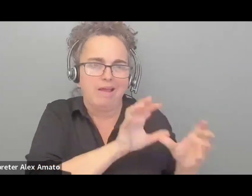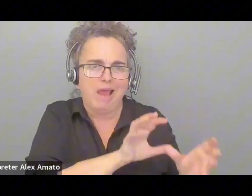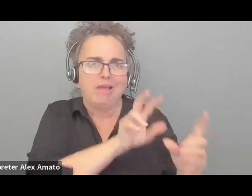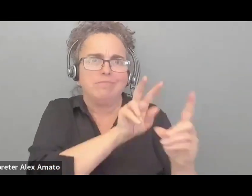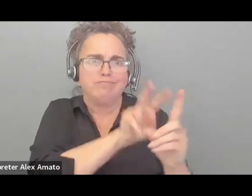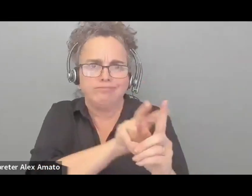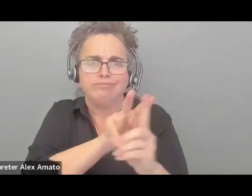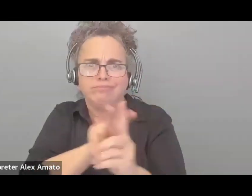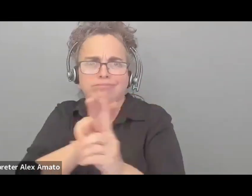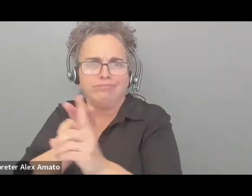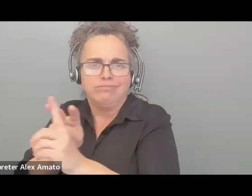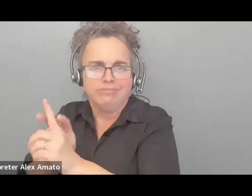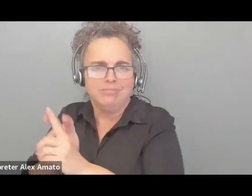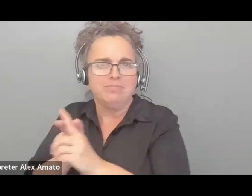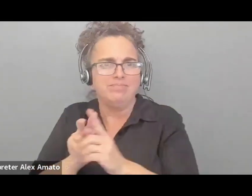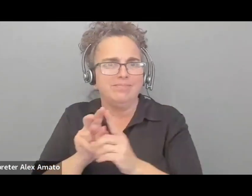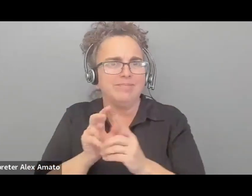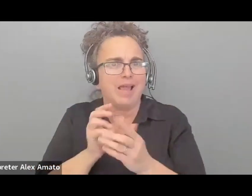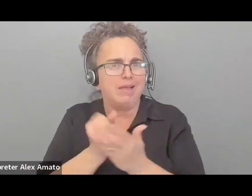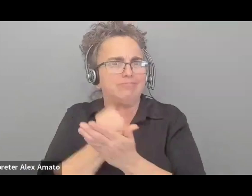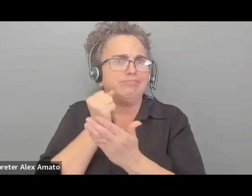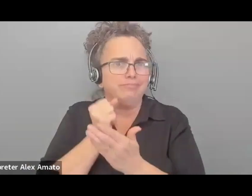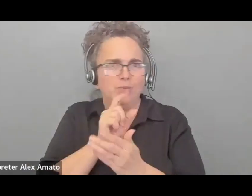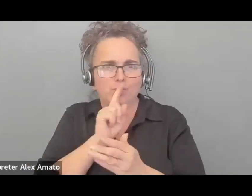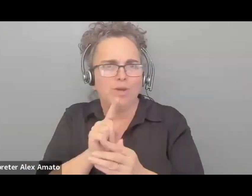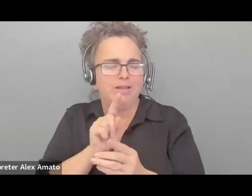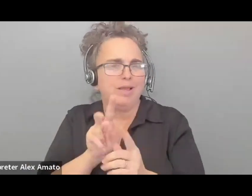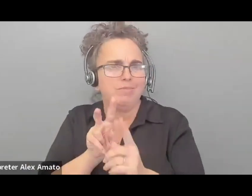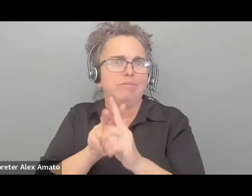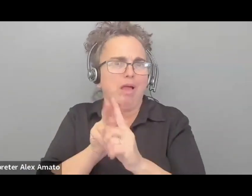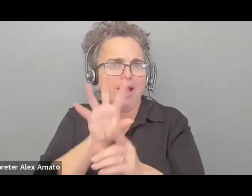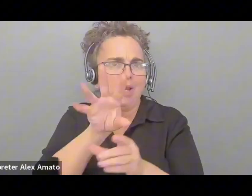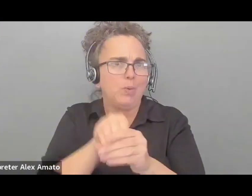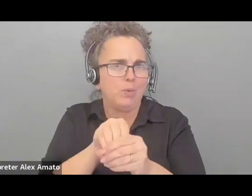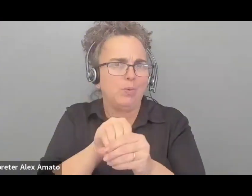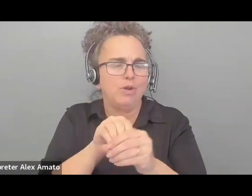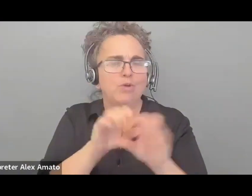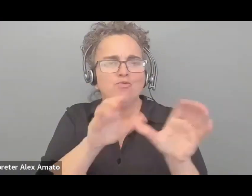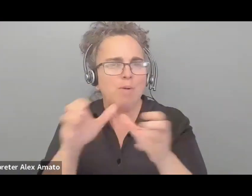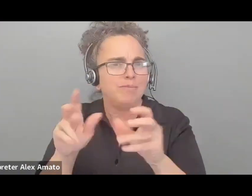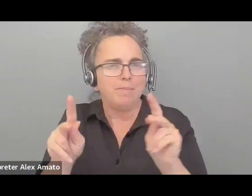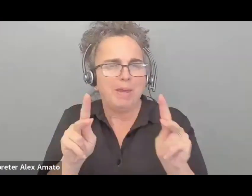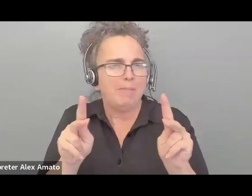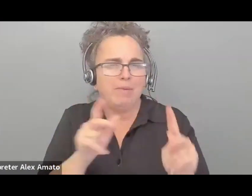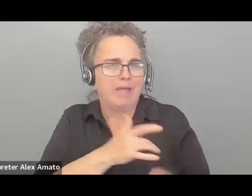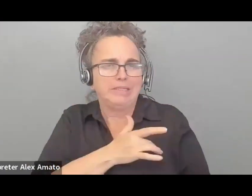and leverage it to really include groups of people that typically don't get included.